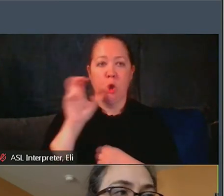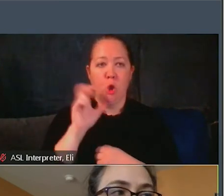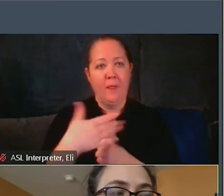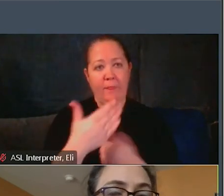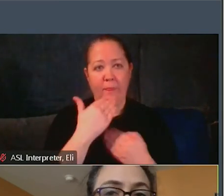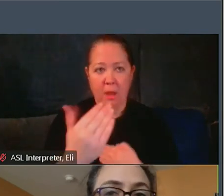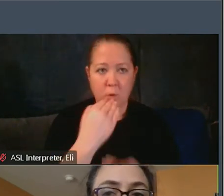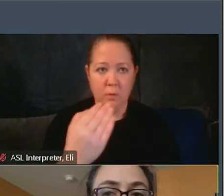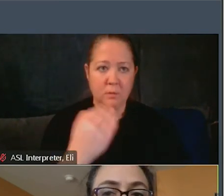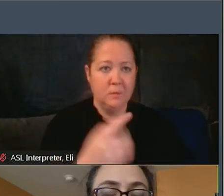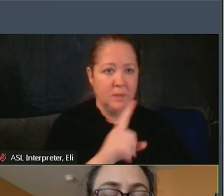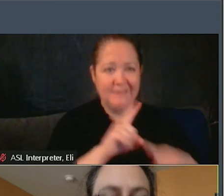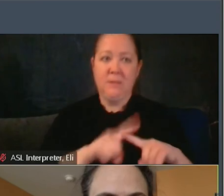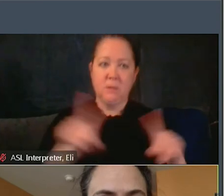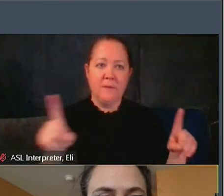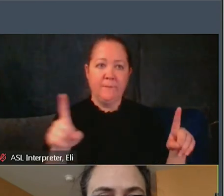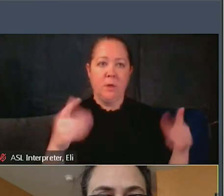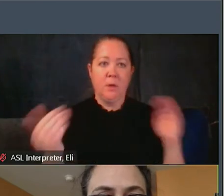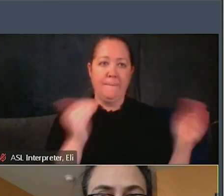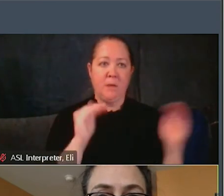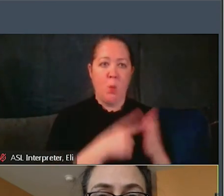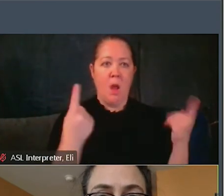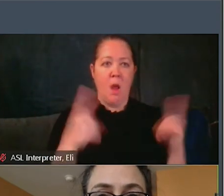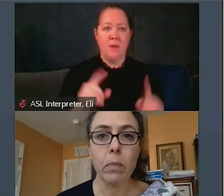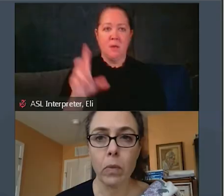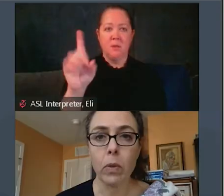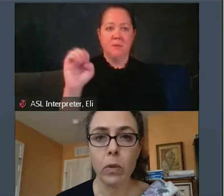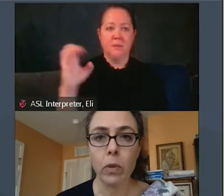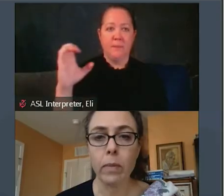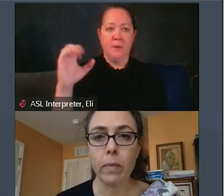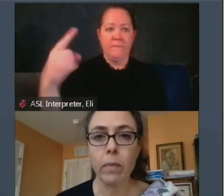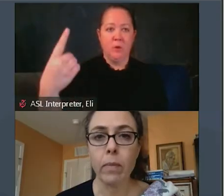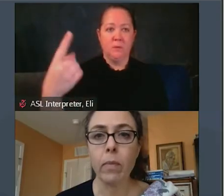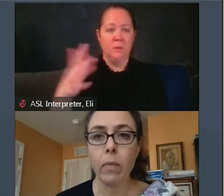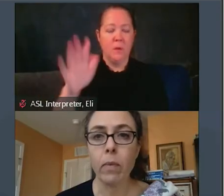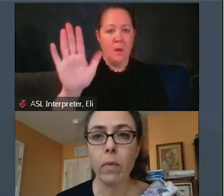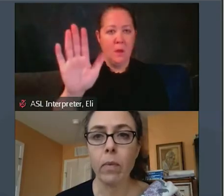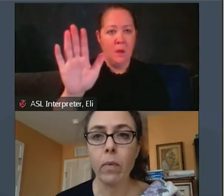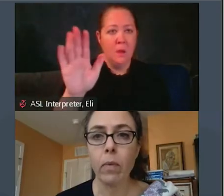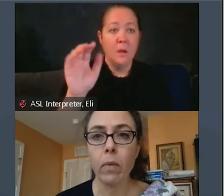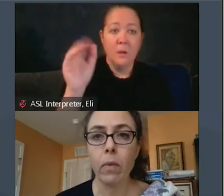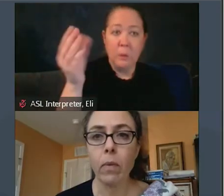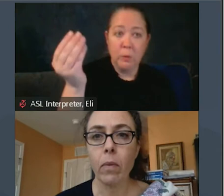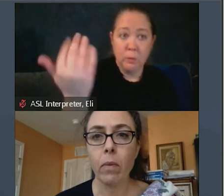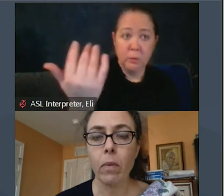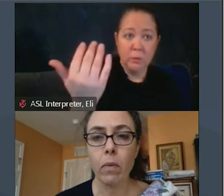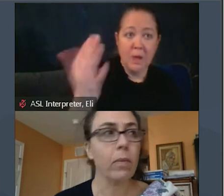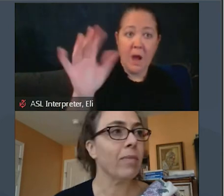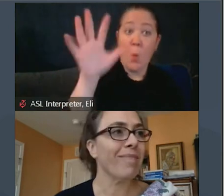Hold on one second. Hold on one second. Hold on one second. I just want you to know, you can see we I'm taking notes on every single speaker and